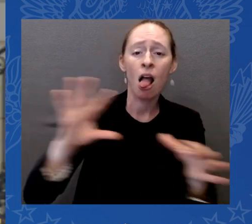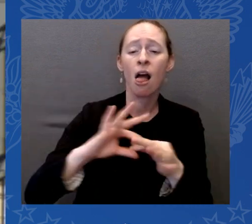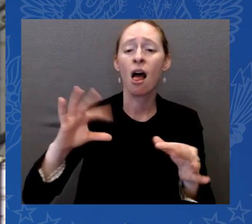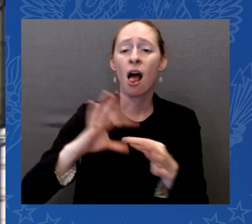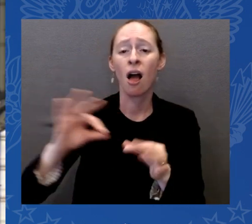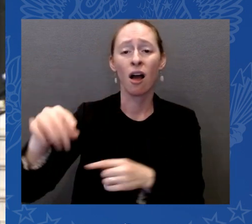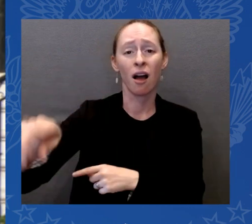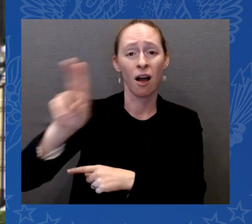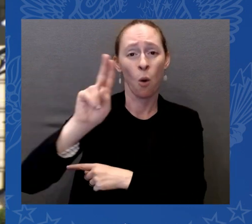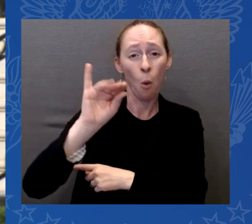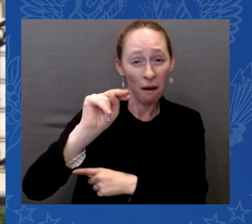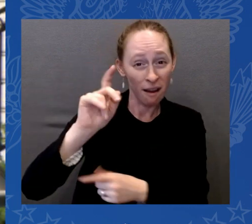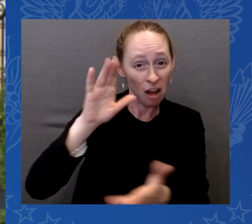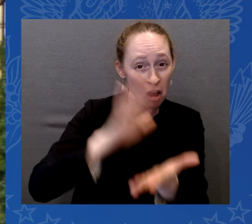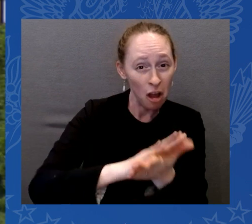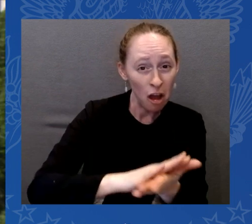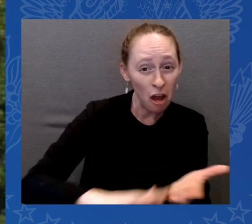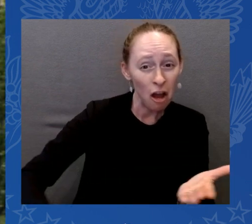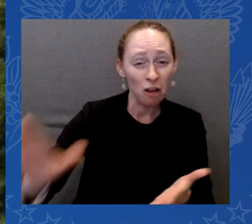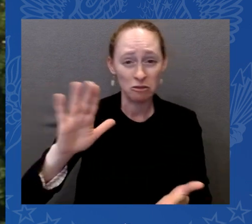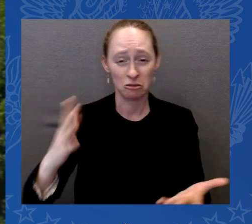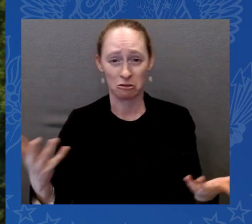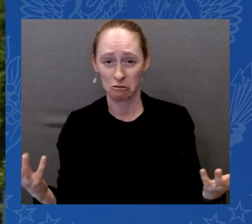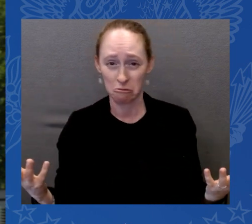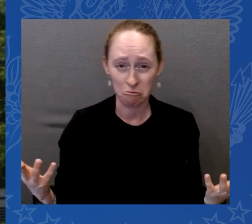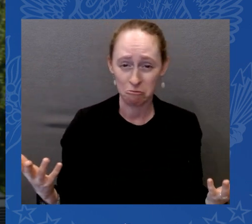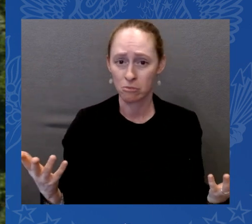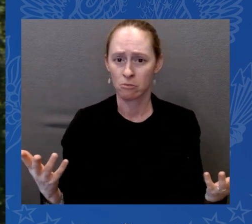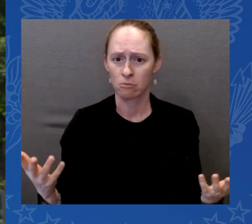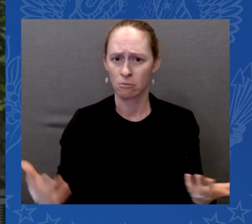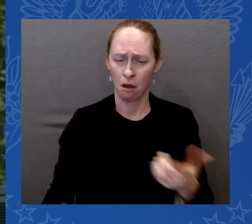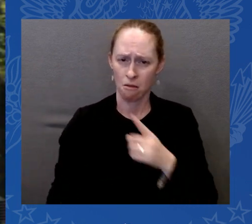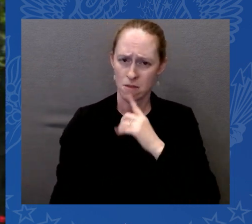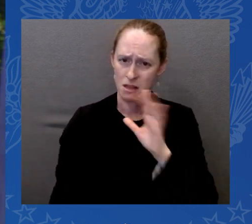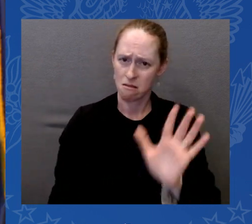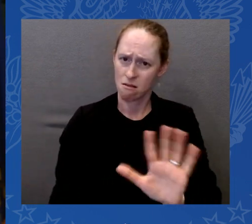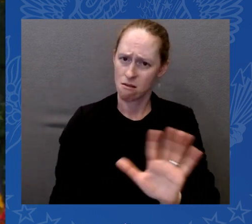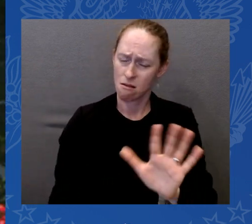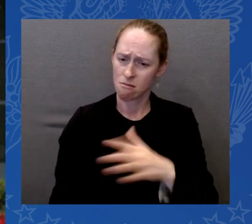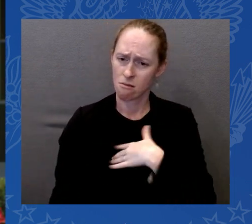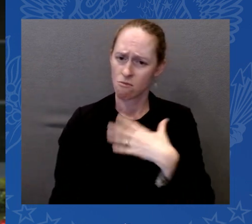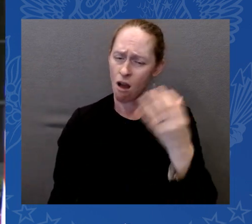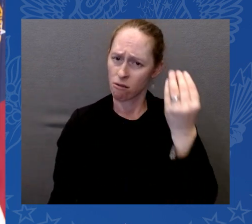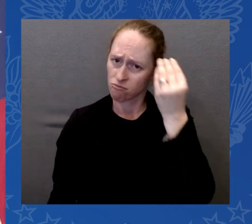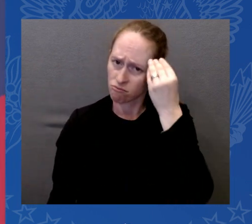Try being a IBEW member that introduced me. Five years of apprenticeship.